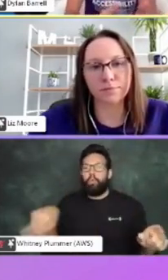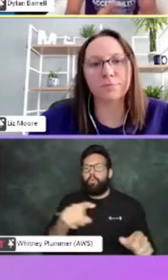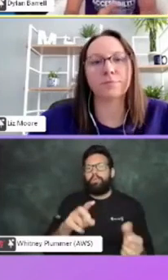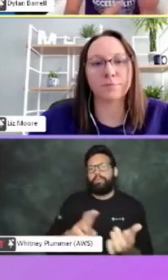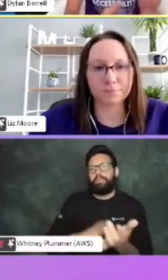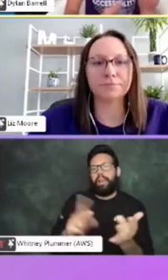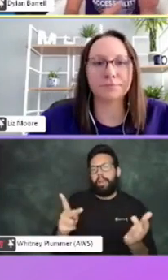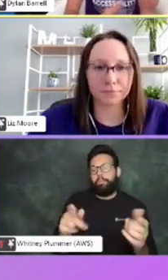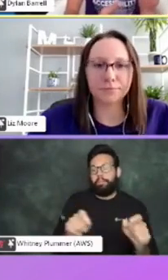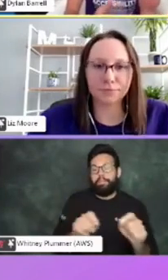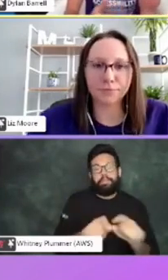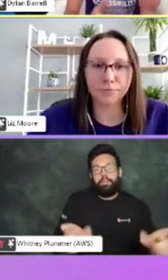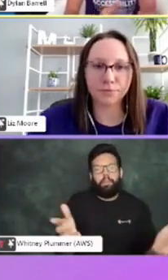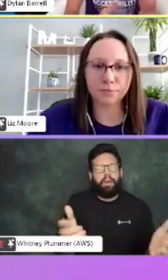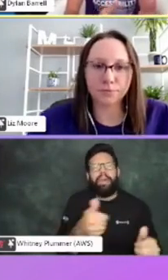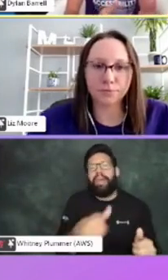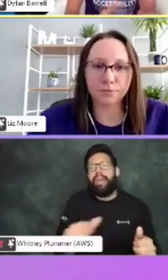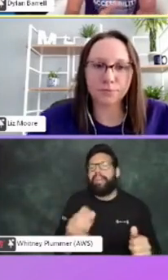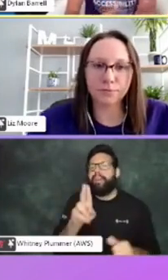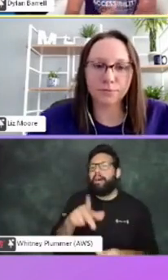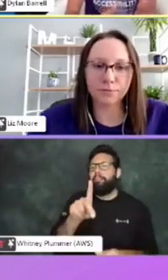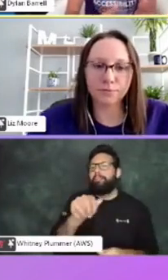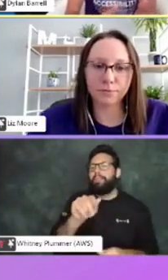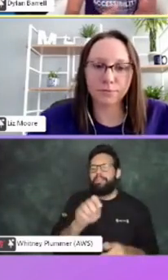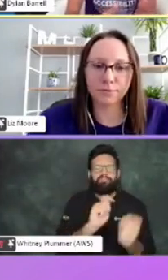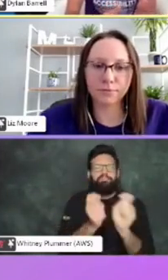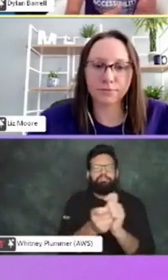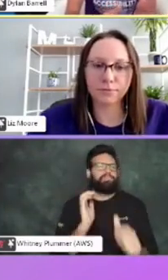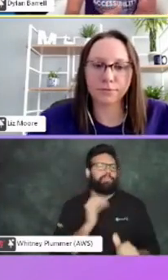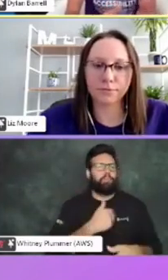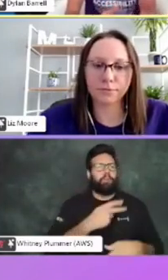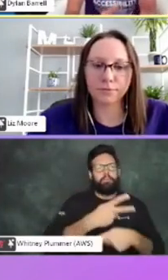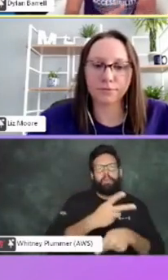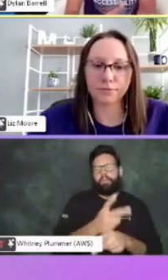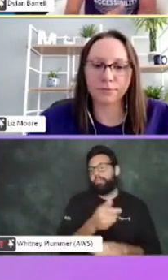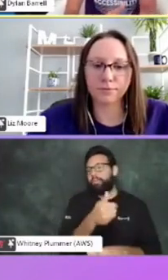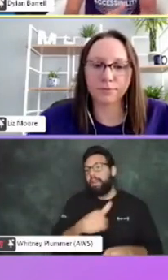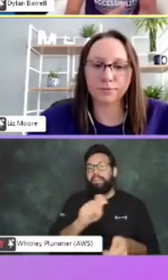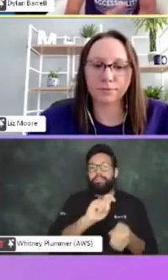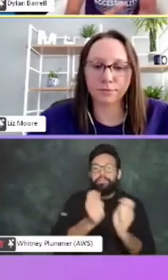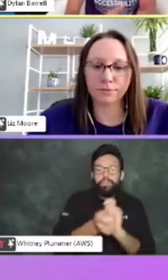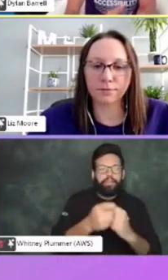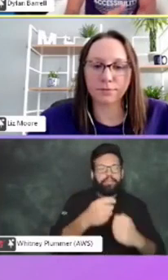So you will get notified every time we have an update to product. Most of the time those go out